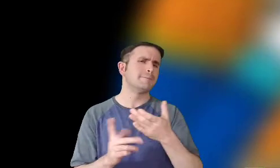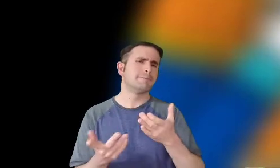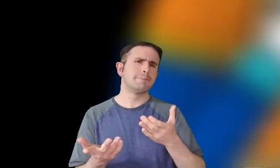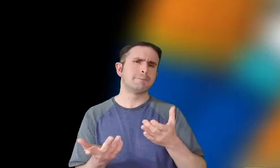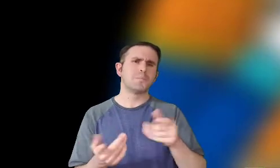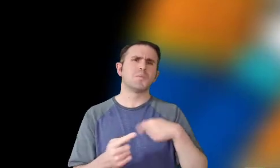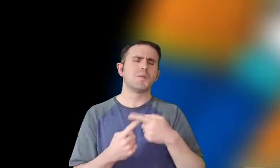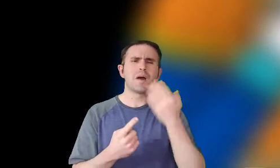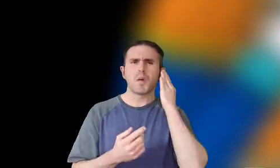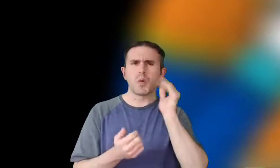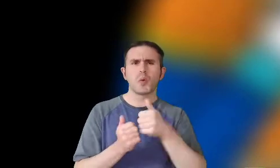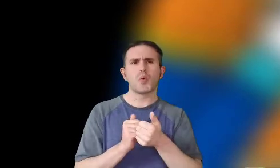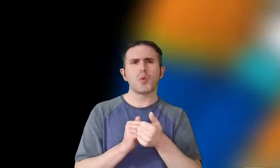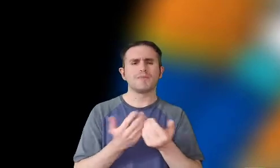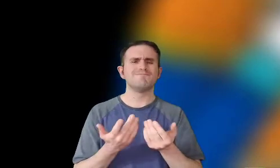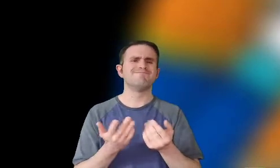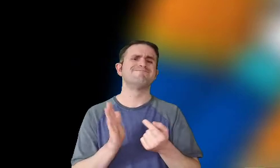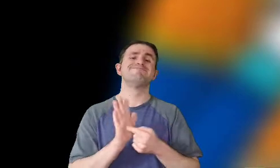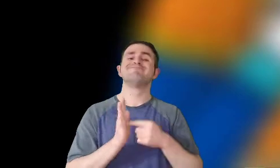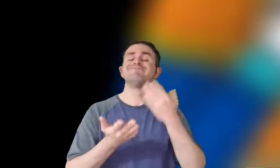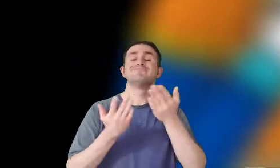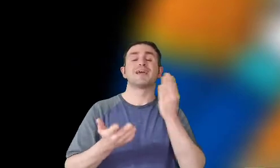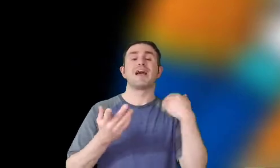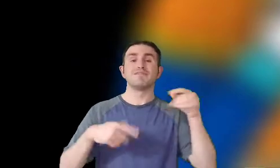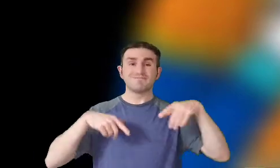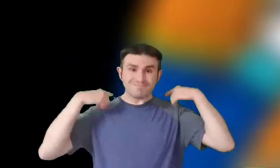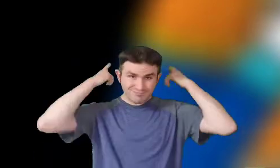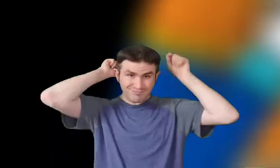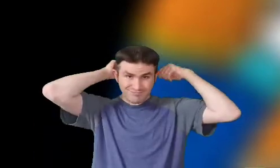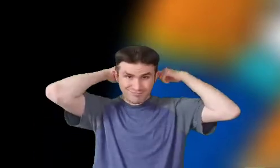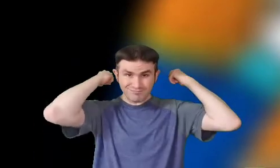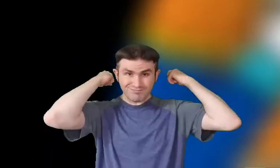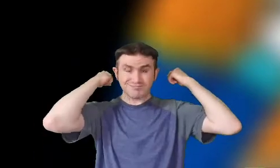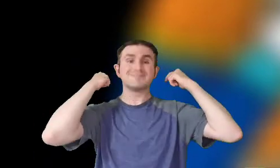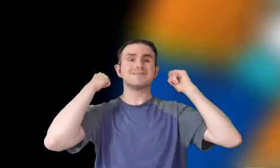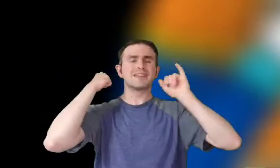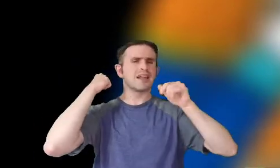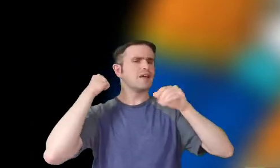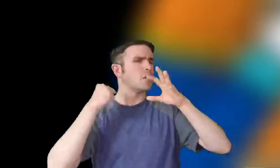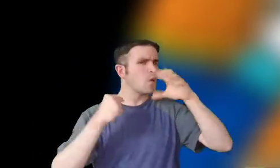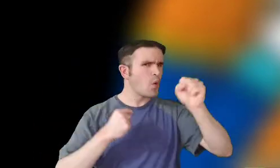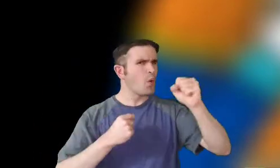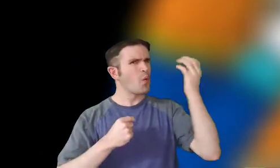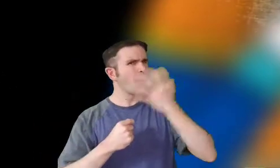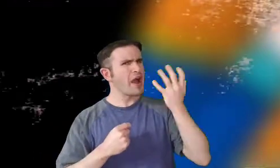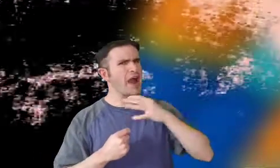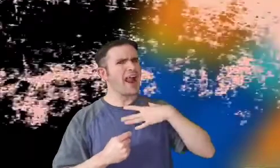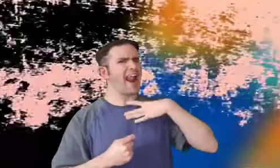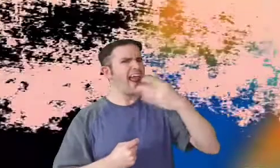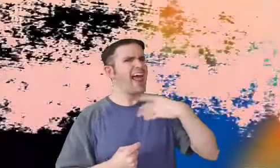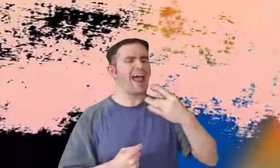Let's say that you see a bandana that's there, and it's like, "Oh, this looks amazing!" and like,